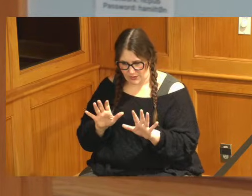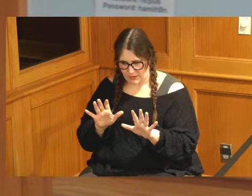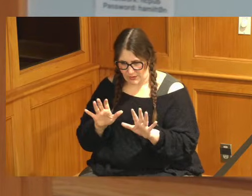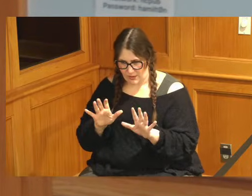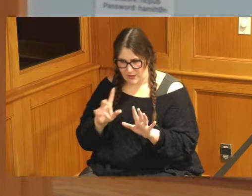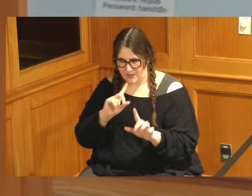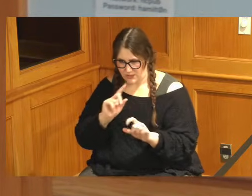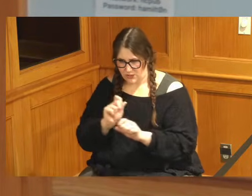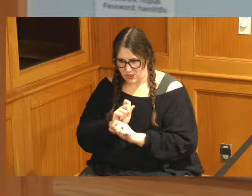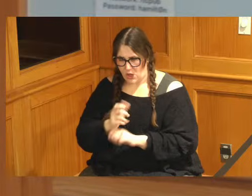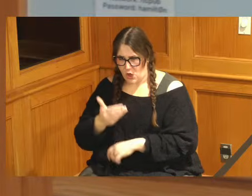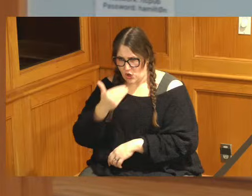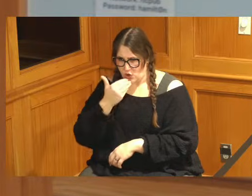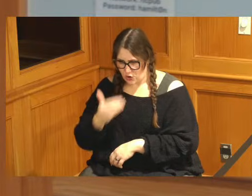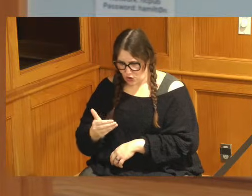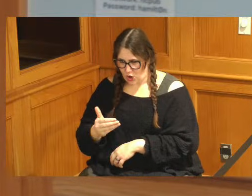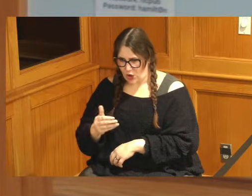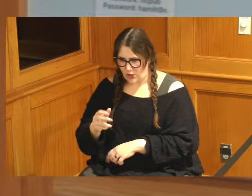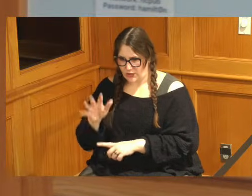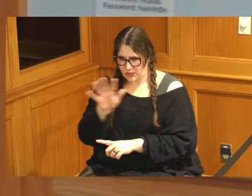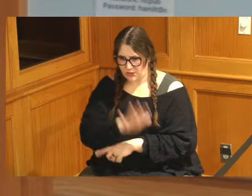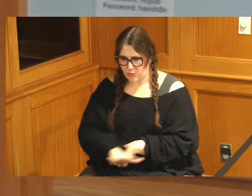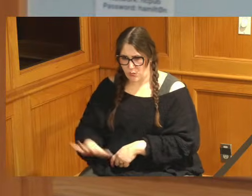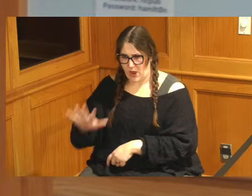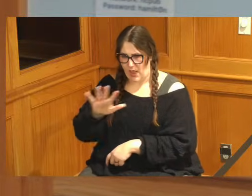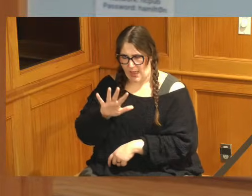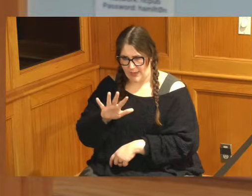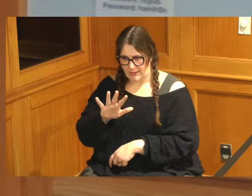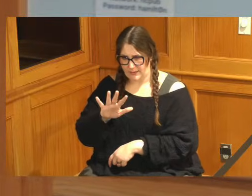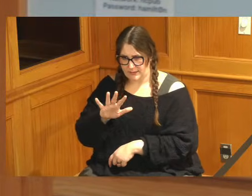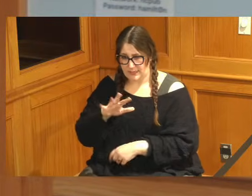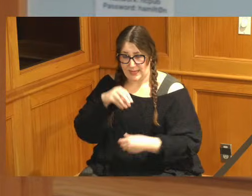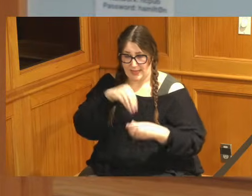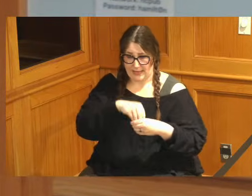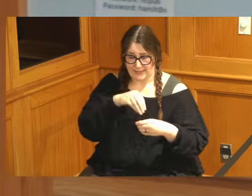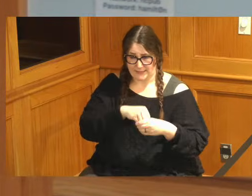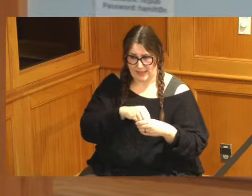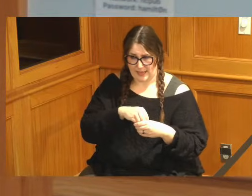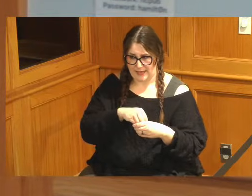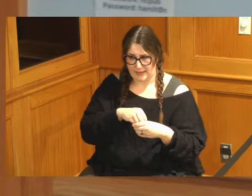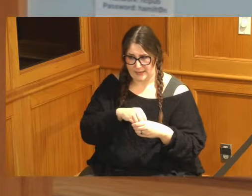actually a pretty good spread around of but in inside the county and out around actual sort